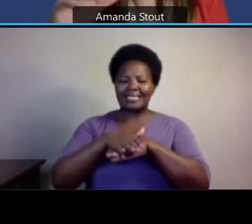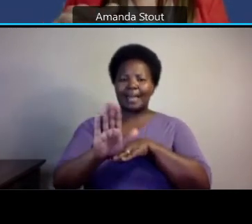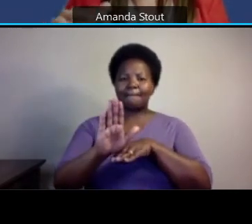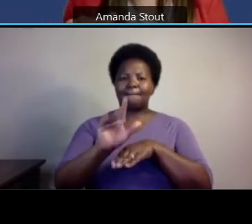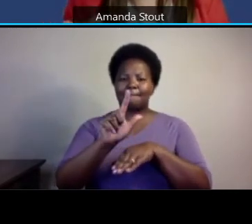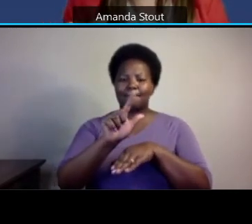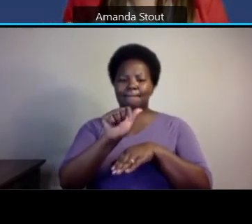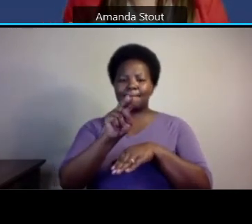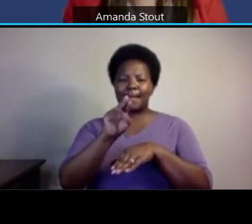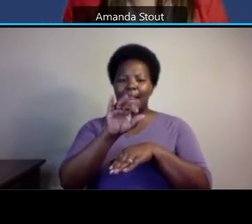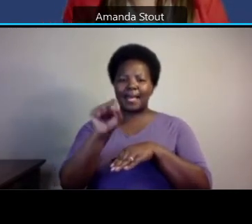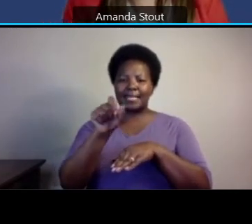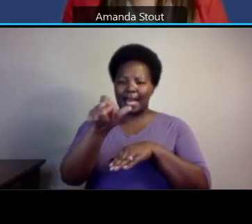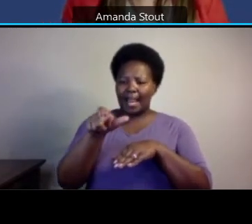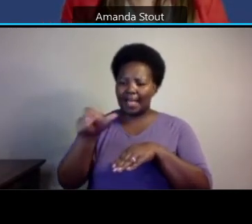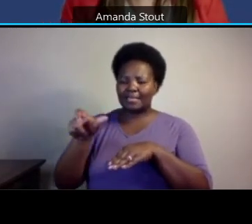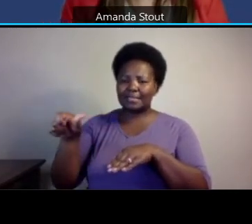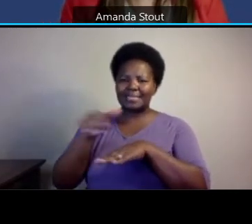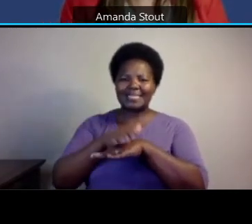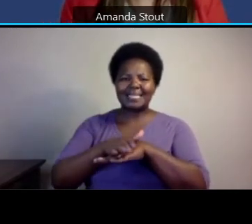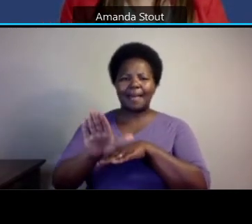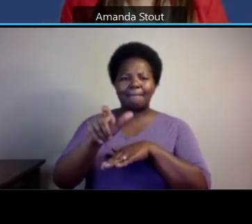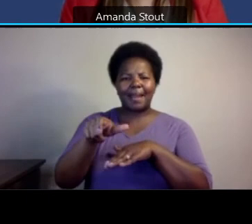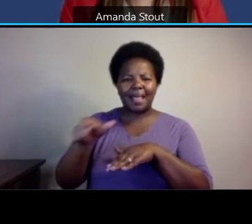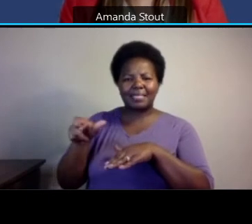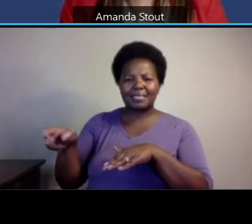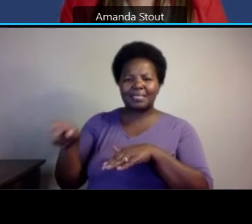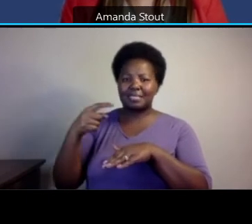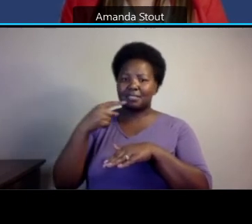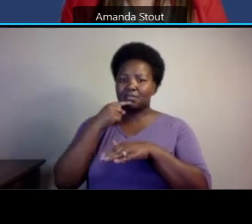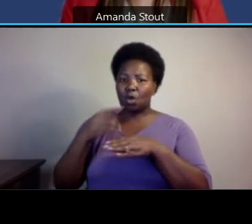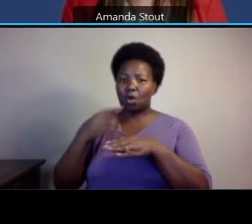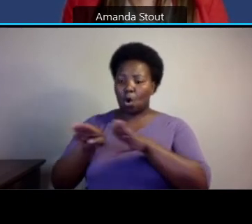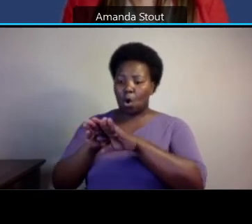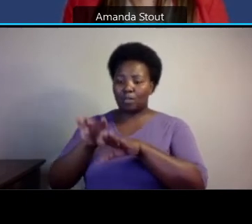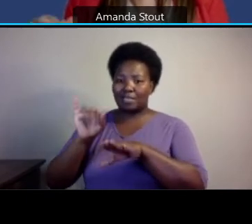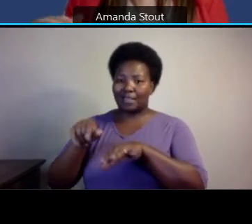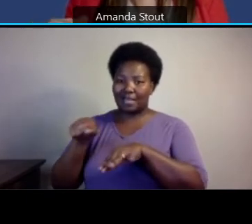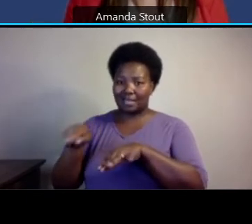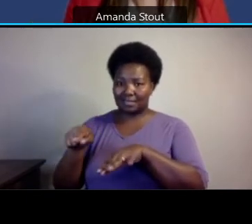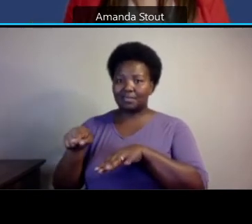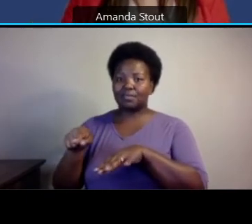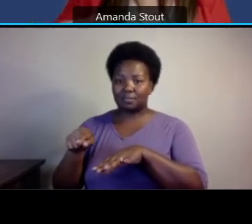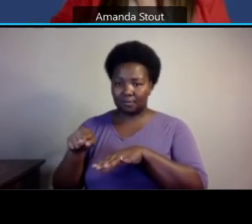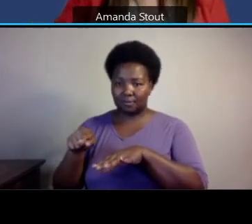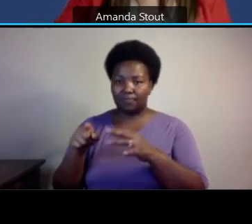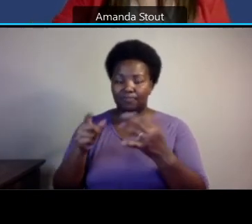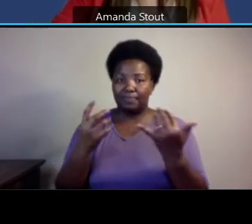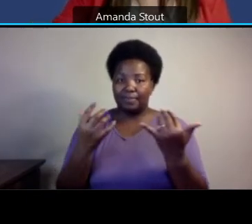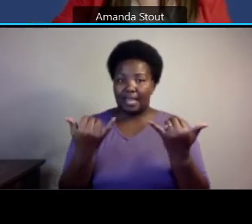again north of the atf building now at o street and so right now there are still a lot of lanes